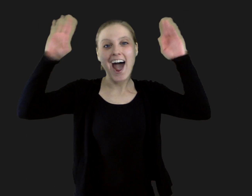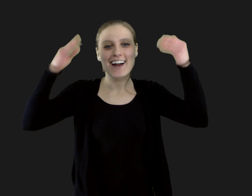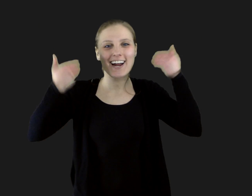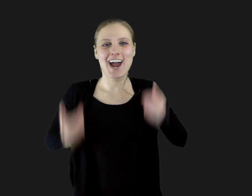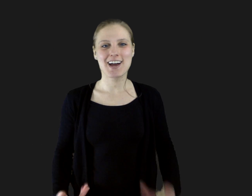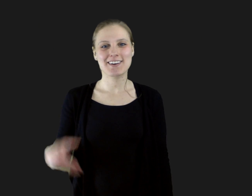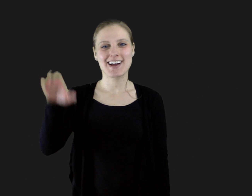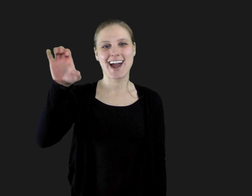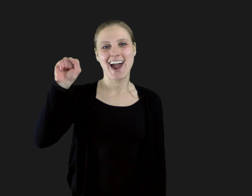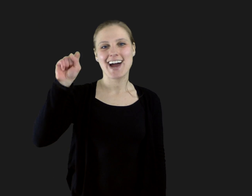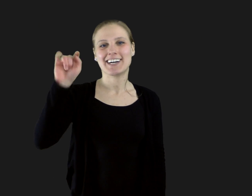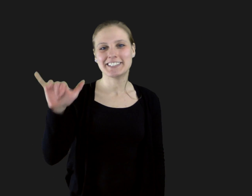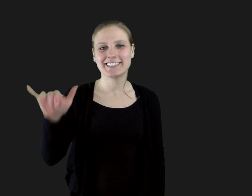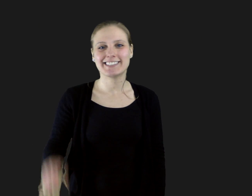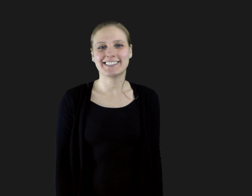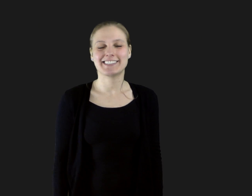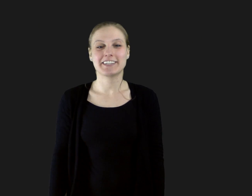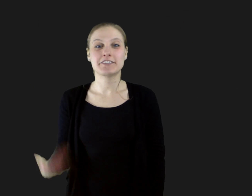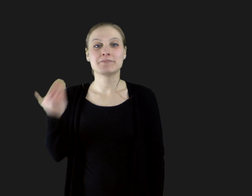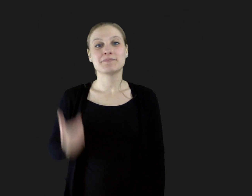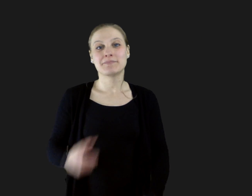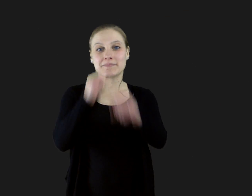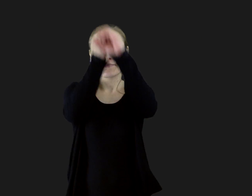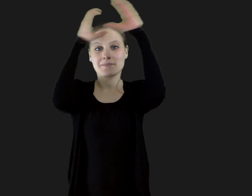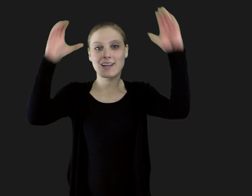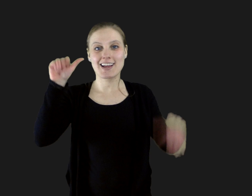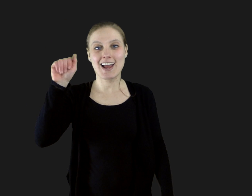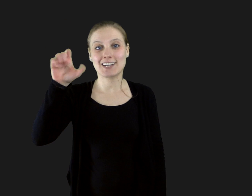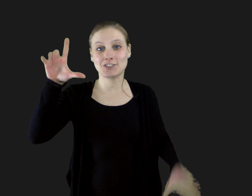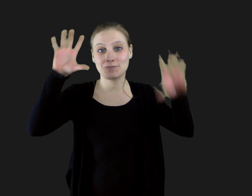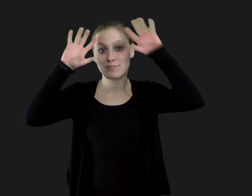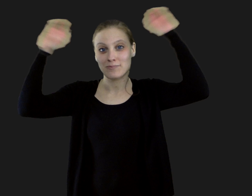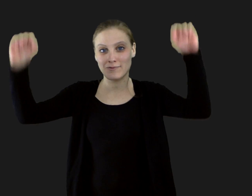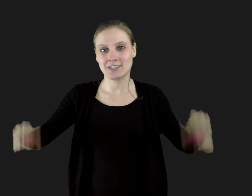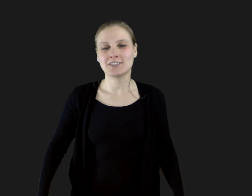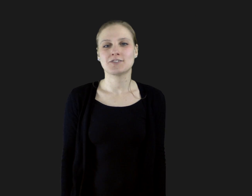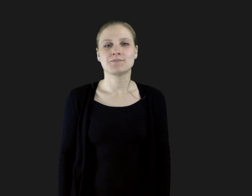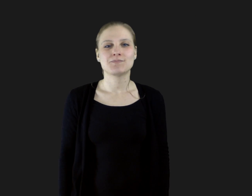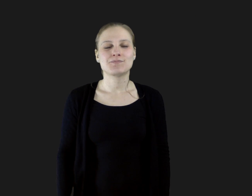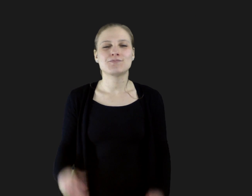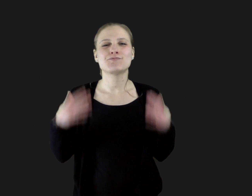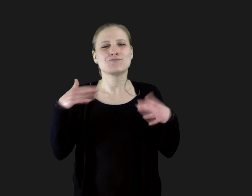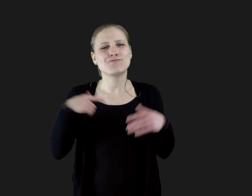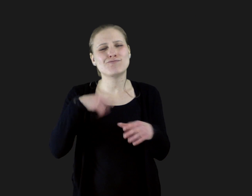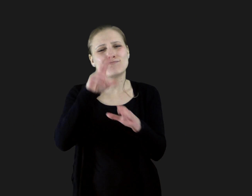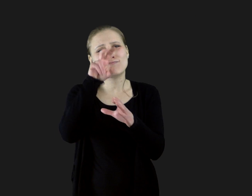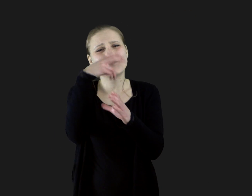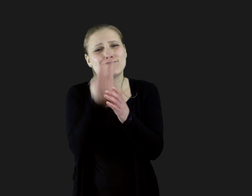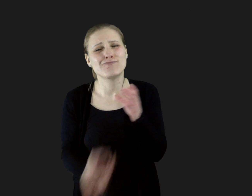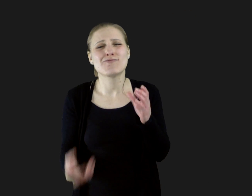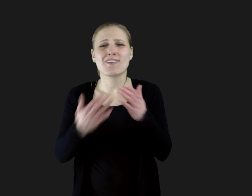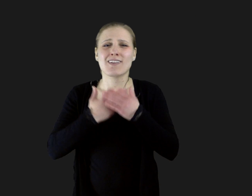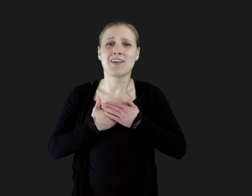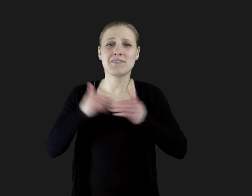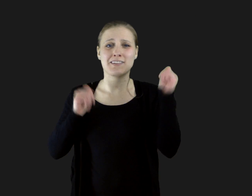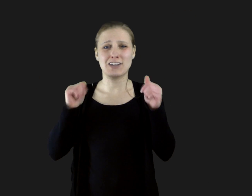Hi! I'm Esty, the ImaginASL President! I have always had a huge passion for theater.